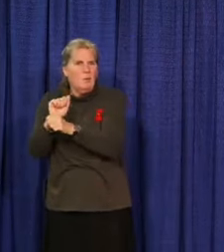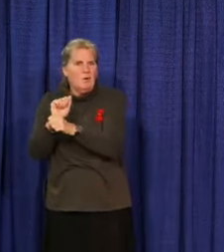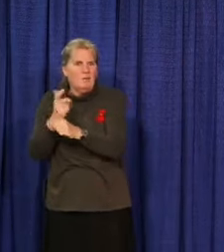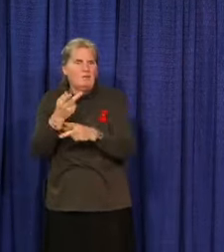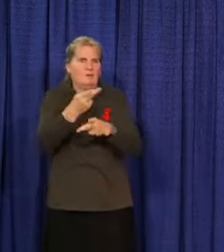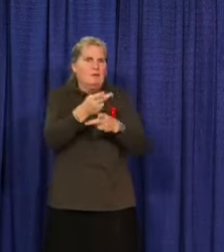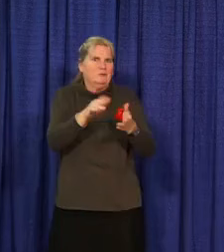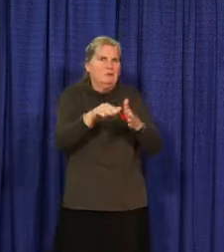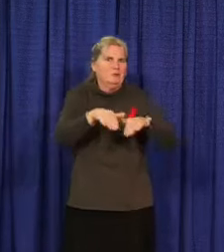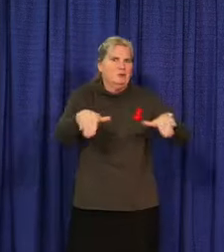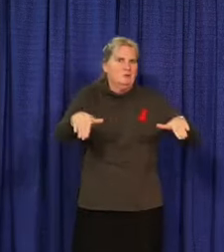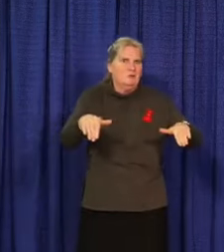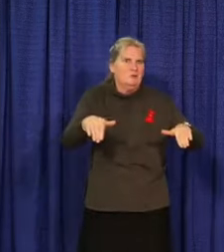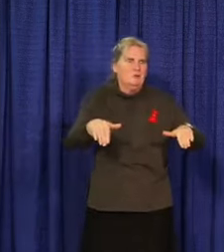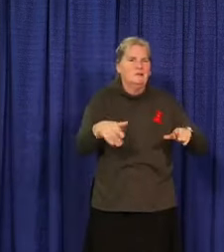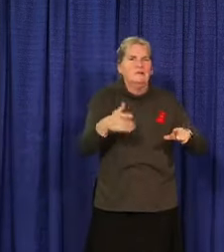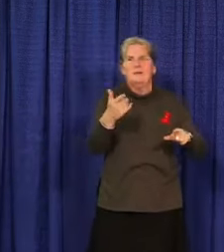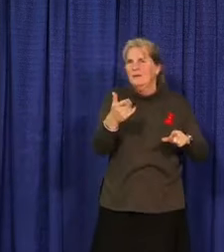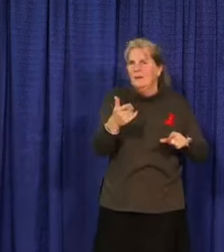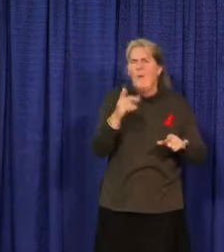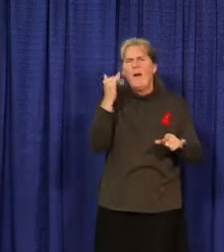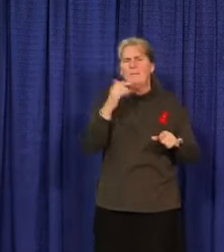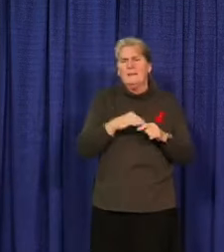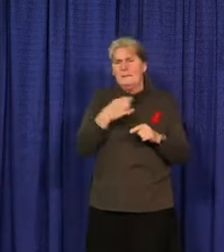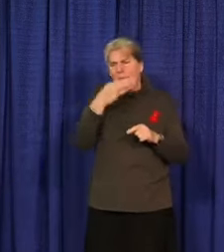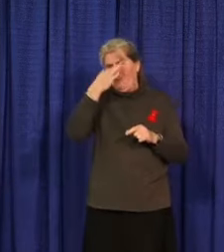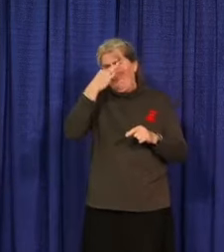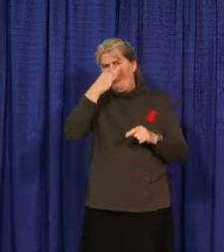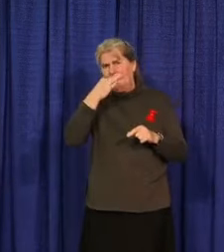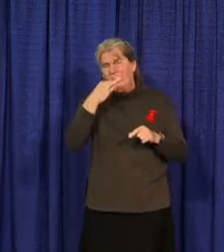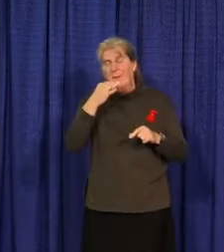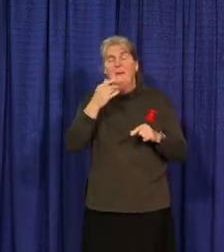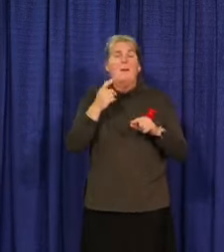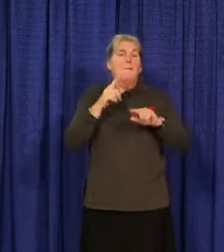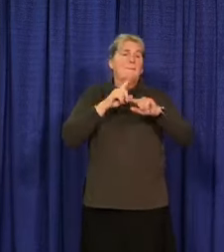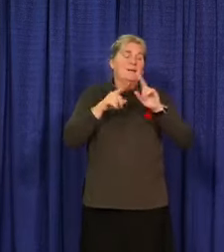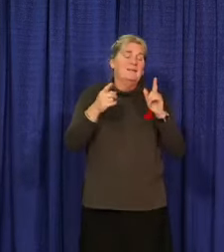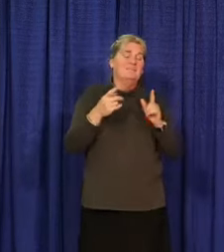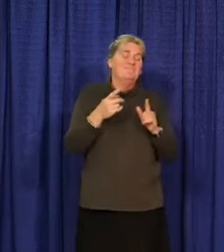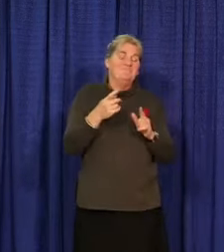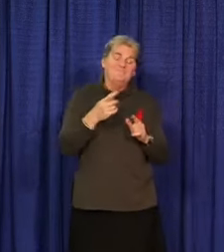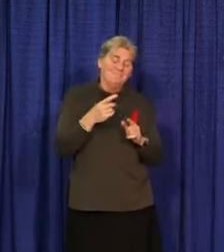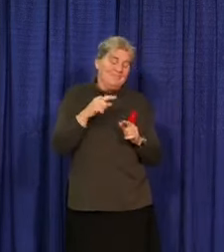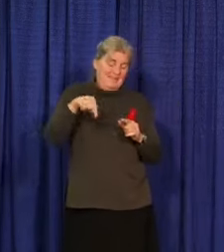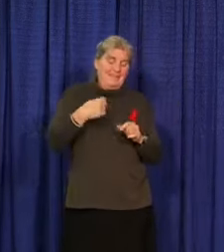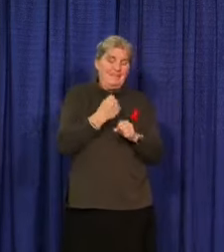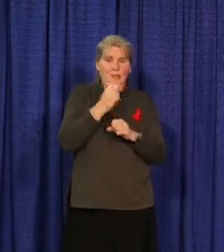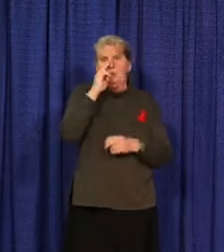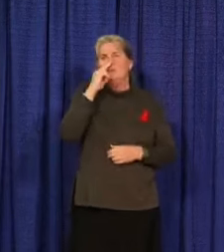That is one of the realities we are going to have to face for this year. This will not be a normal school